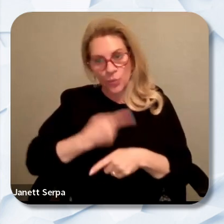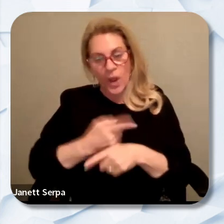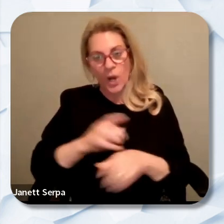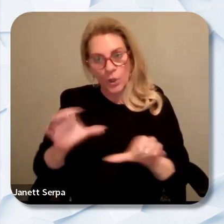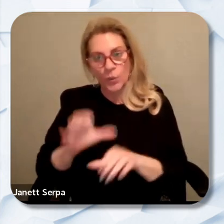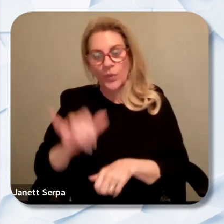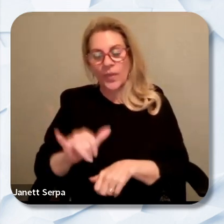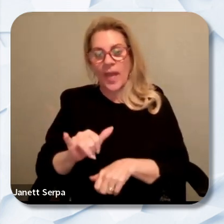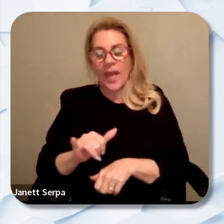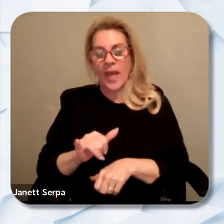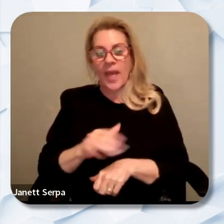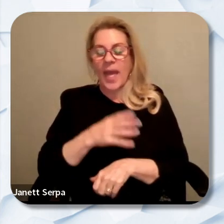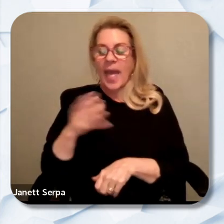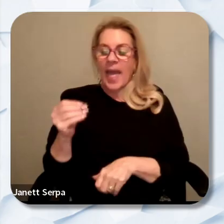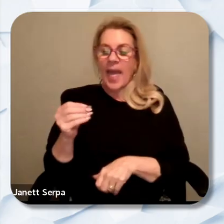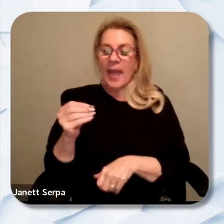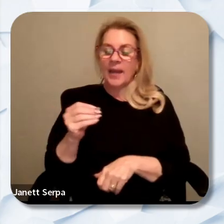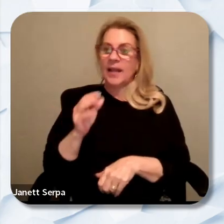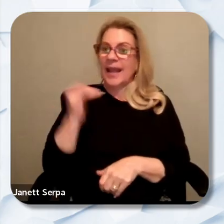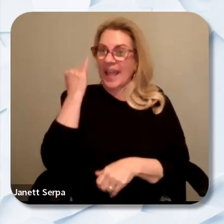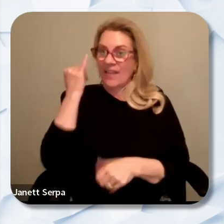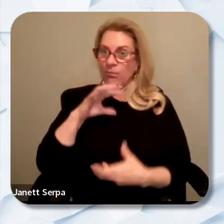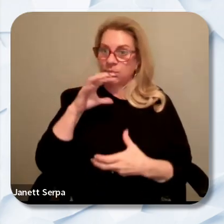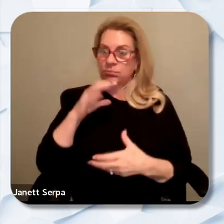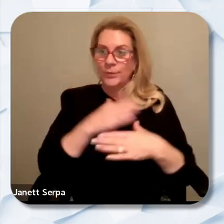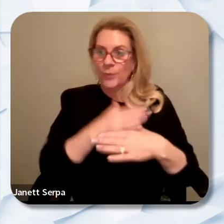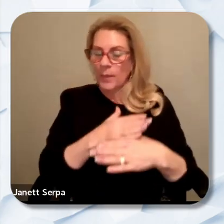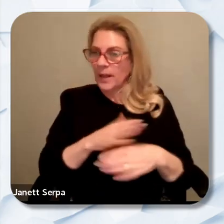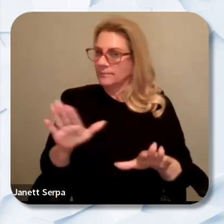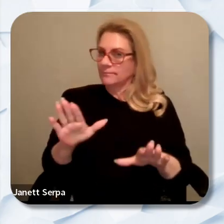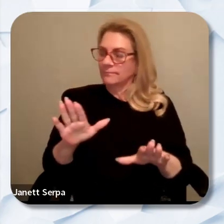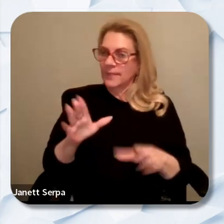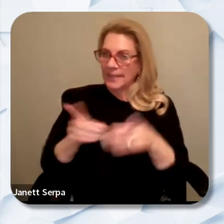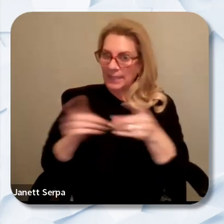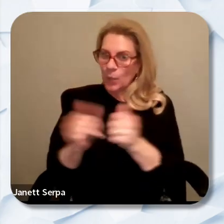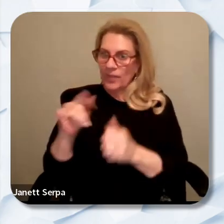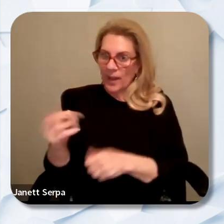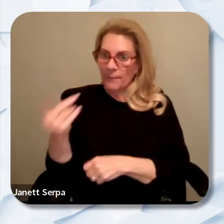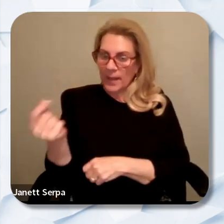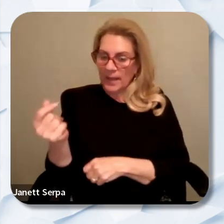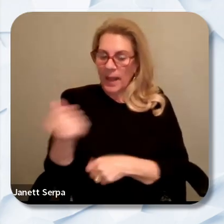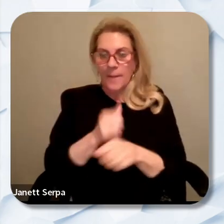and nip minor disruptions in the bud. Hold students accountable. Hold students accountable